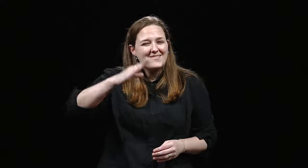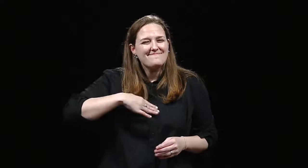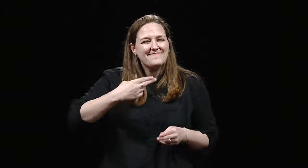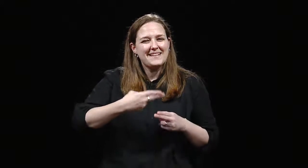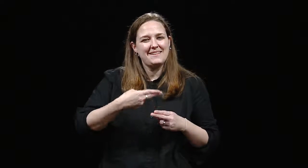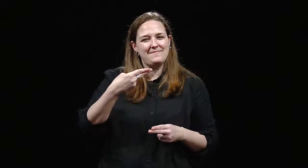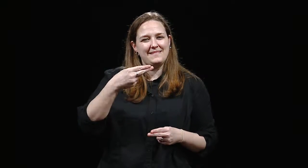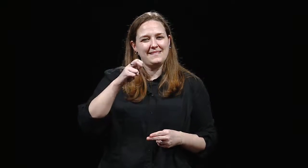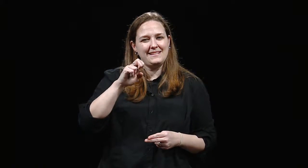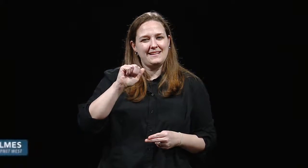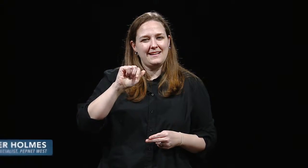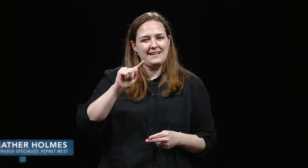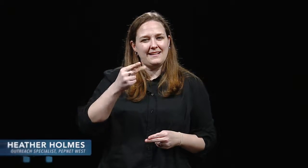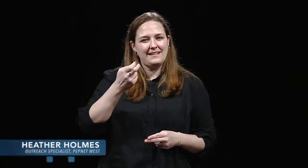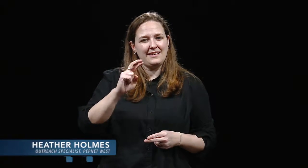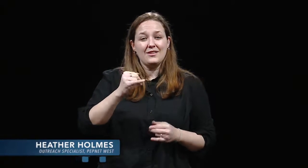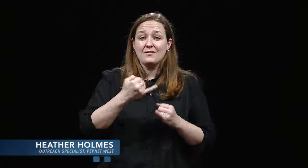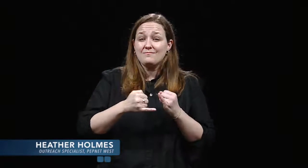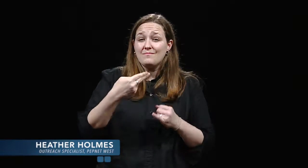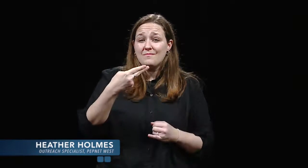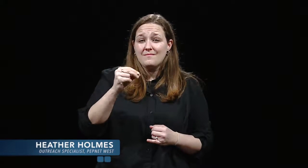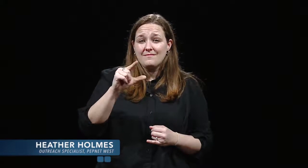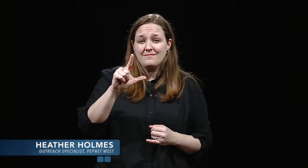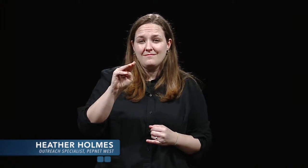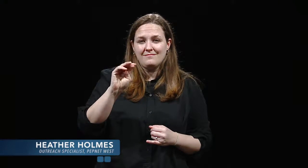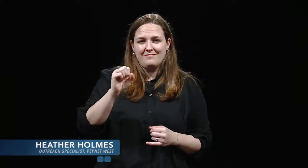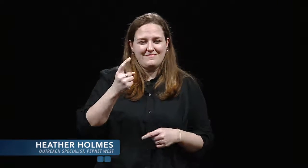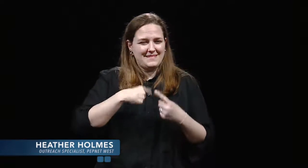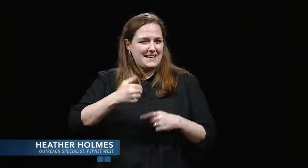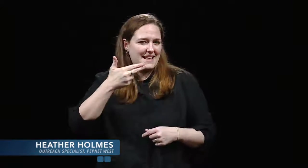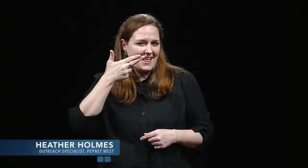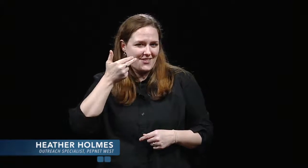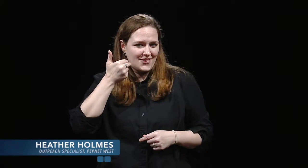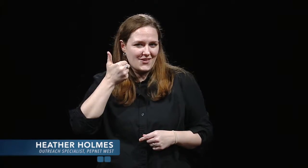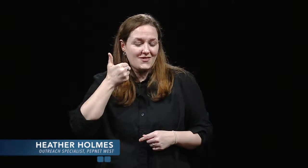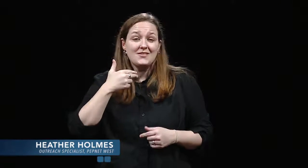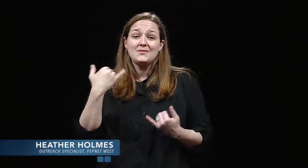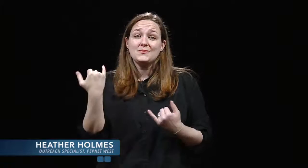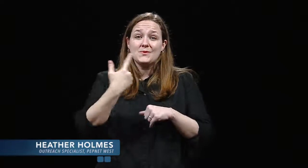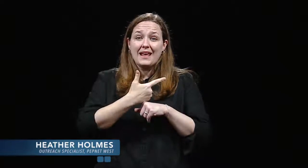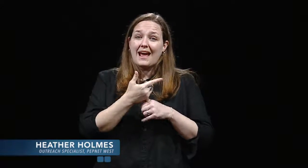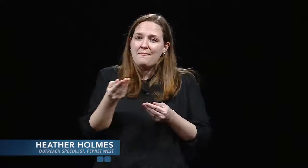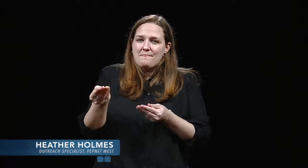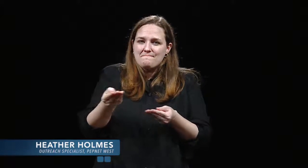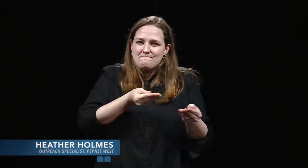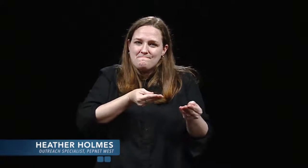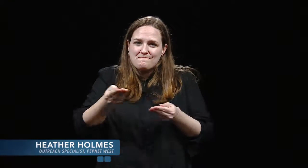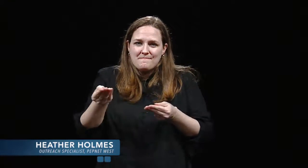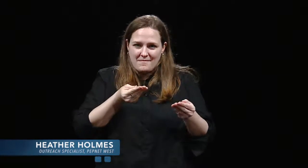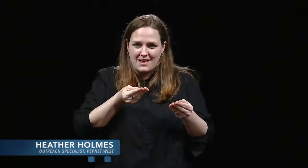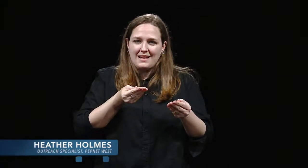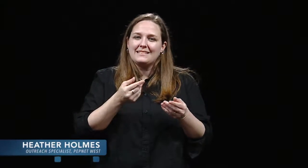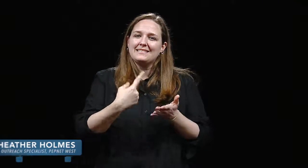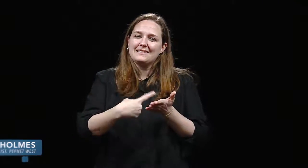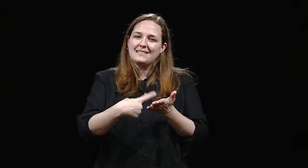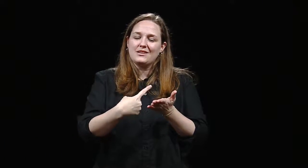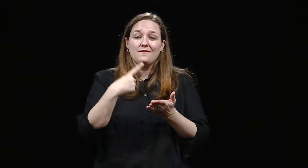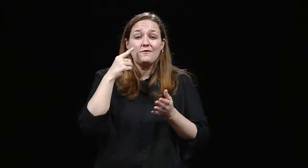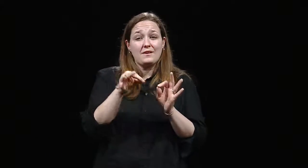Yes, my name is Heather Holmes, and I work for Western Oregon University. I started using captioned videos and watching them probably back in 2004.